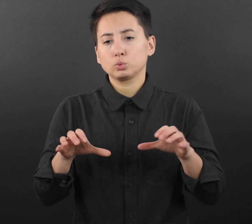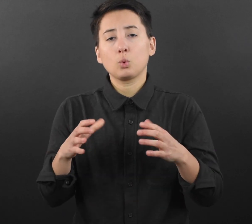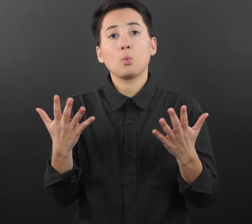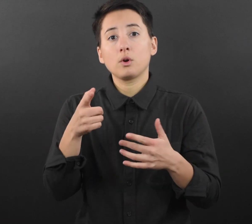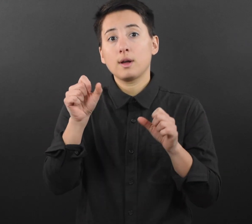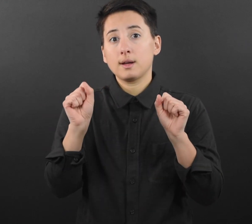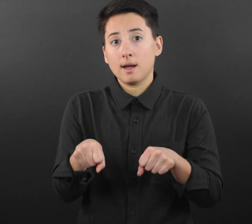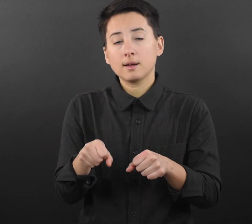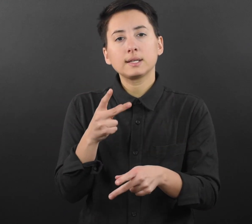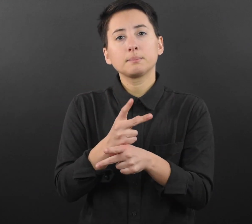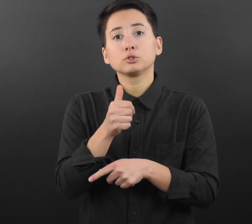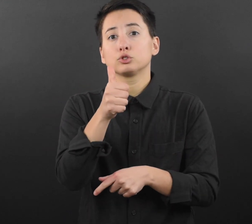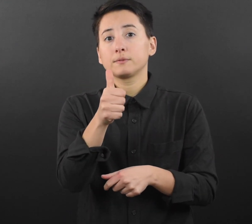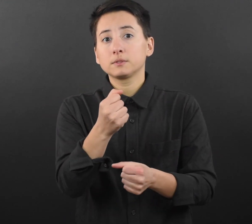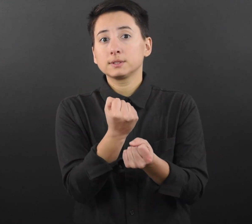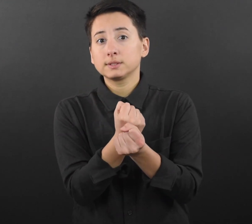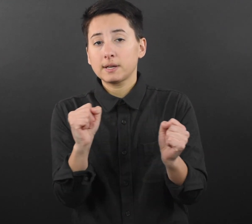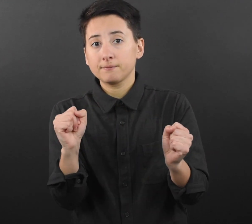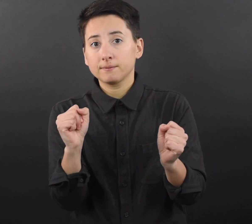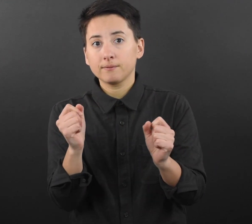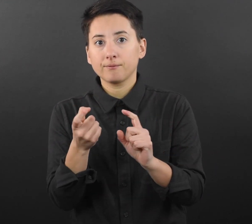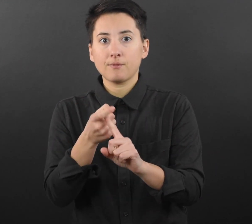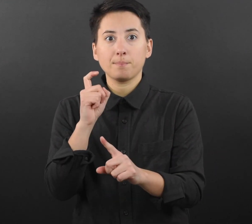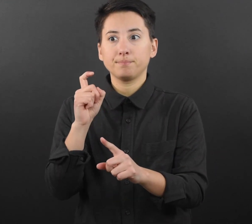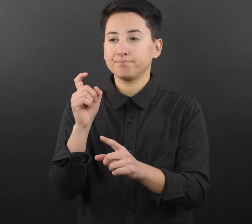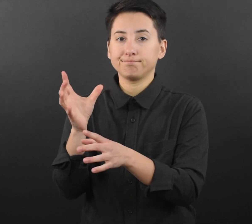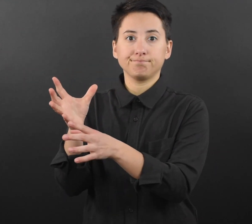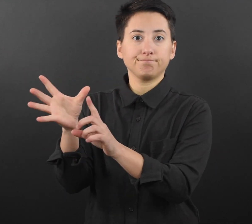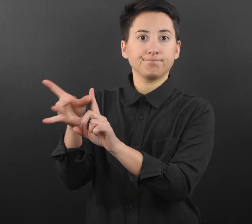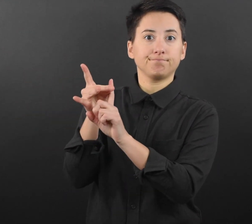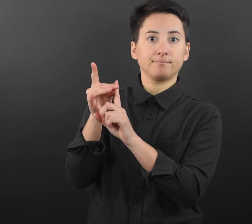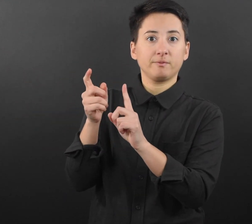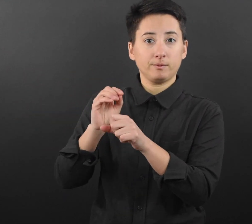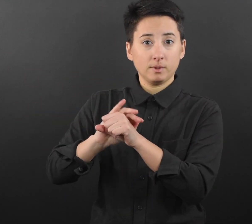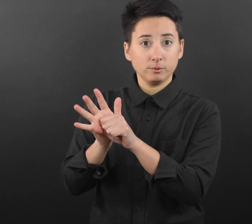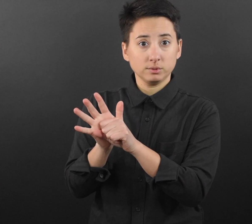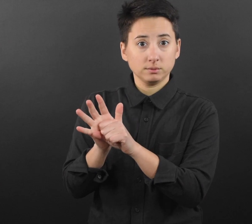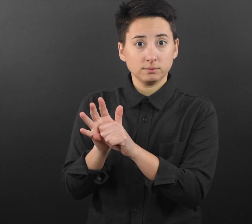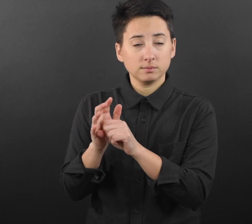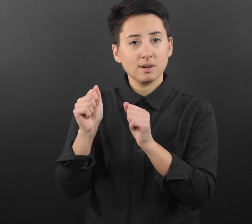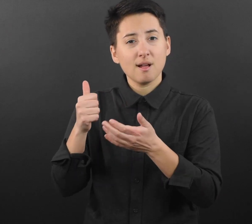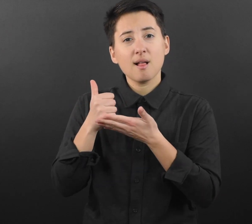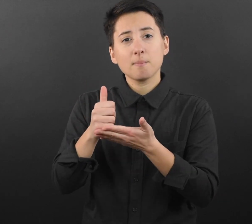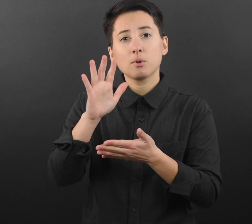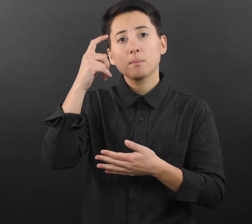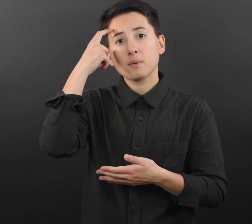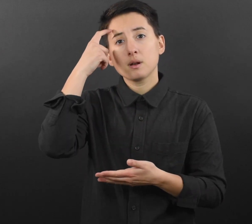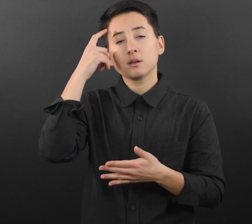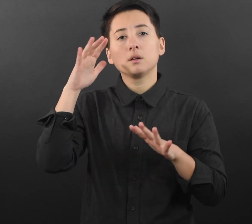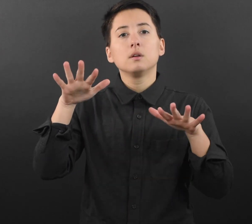Doing what you can to keep yourself safe from getting COVID-19 can put your mind more at ease.